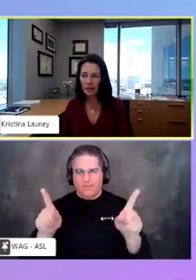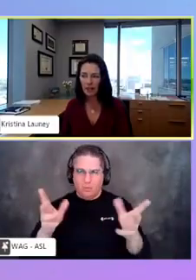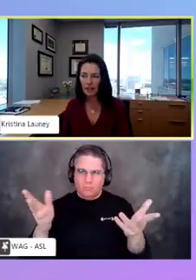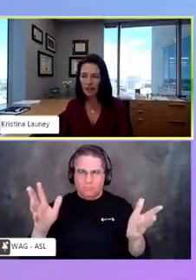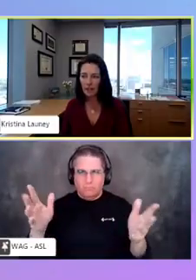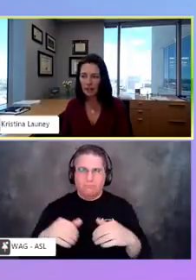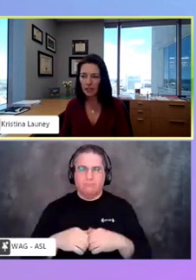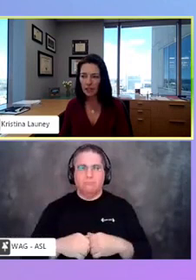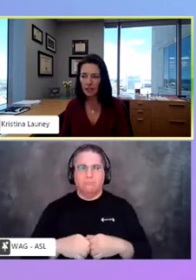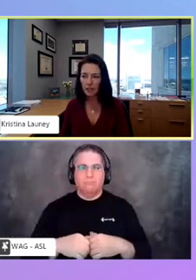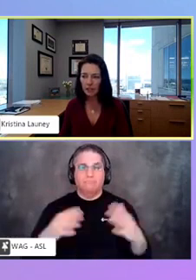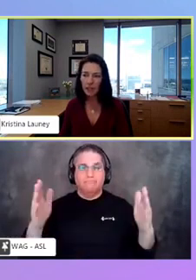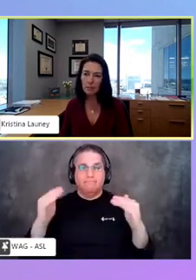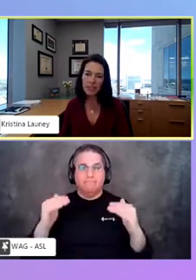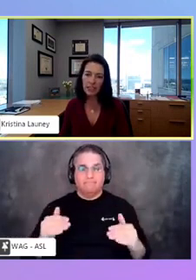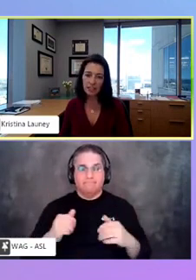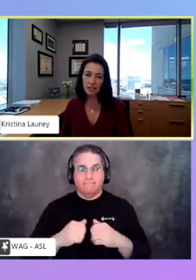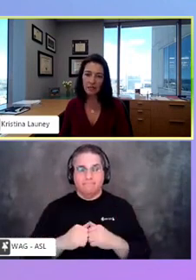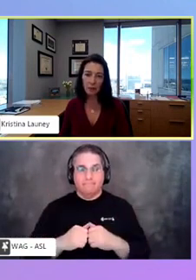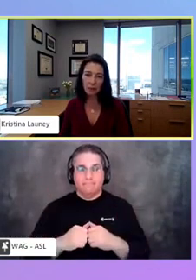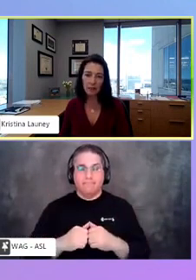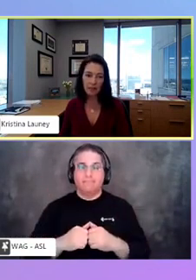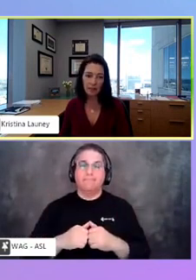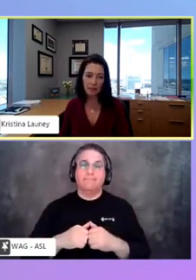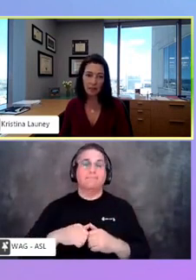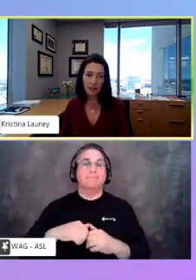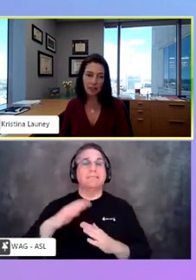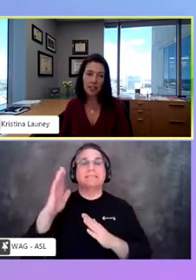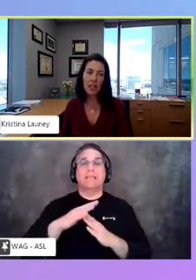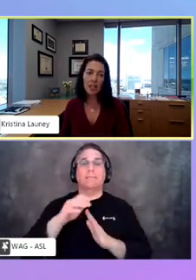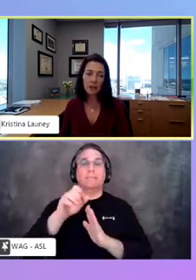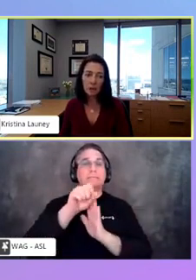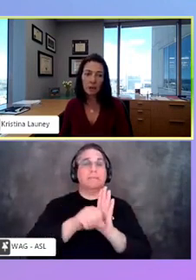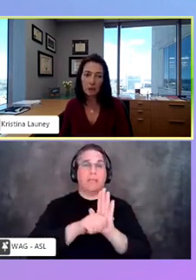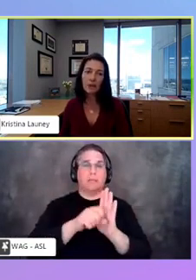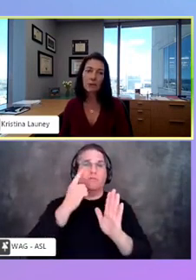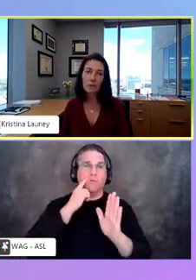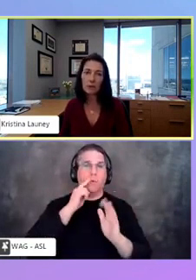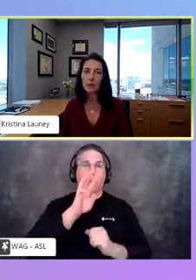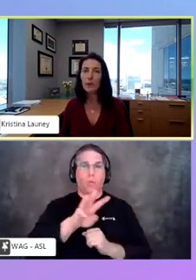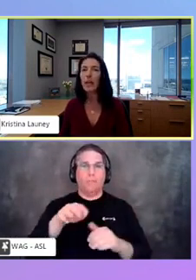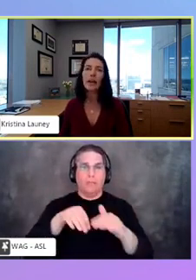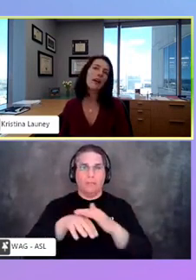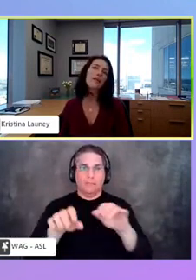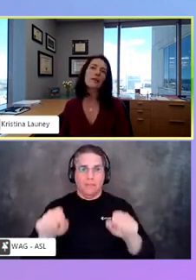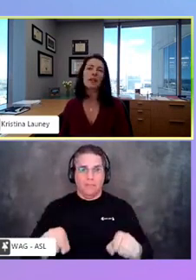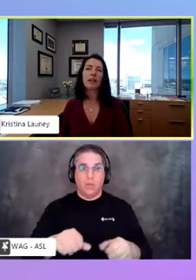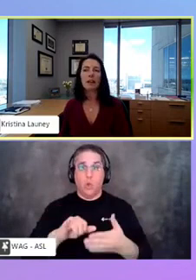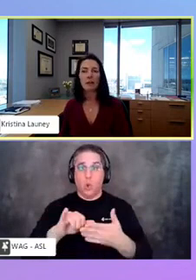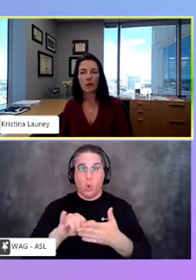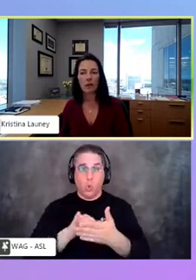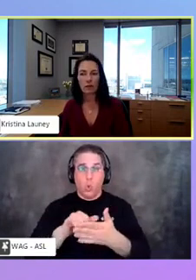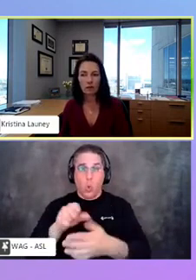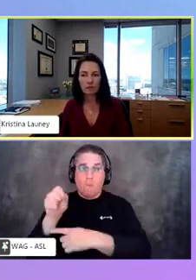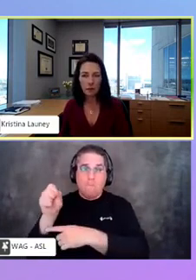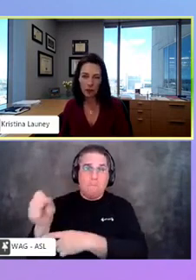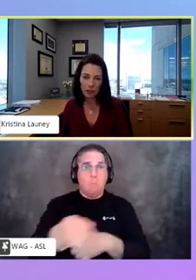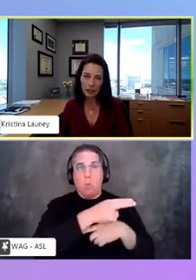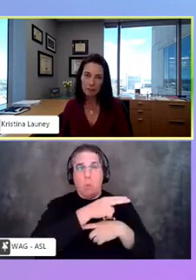skip over that. Make it mirrors what I told you to our bases come up but a little bit different. And then